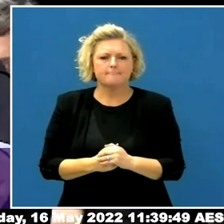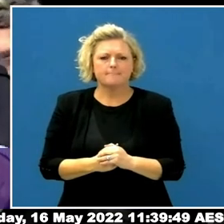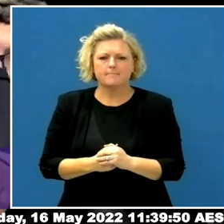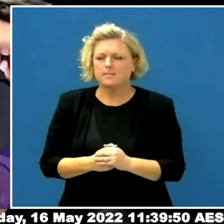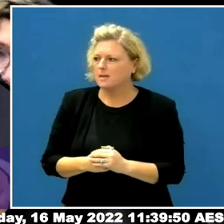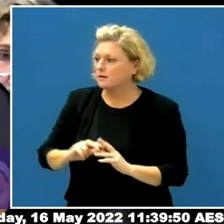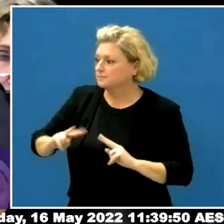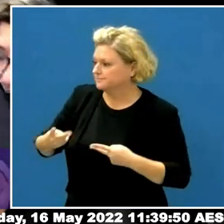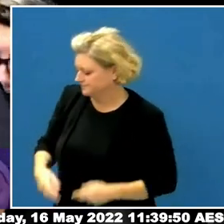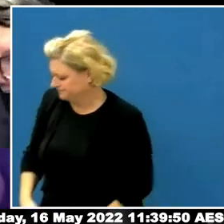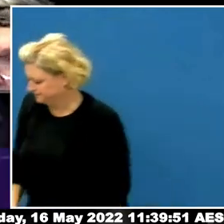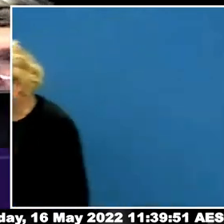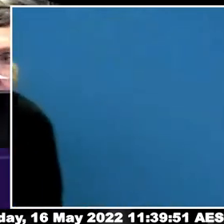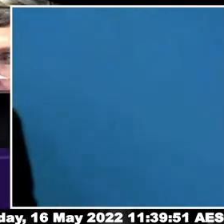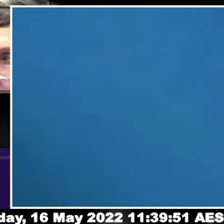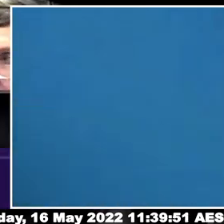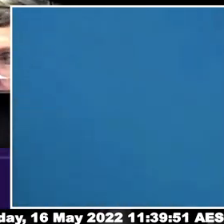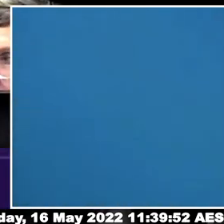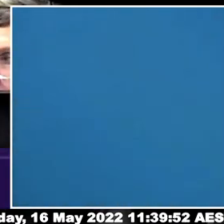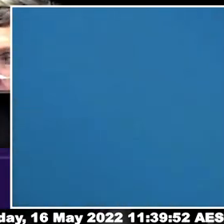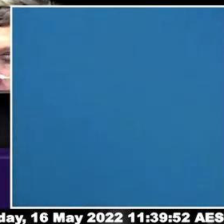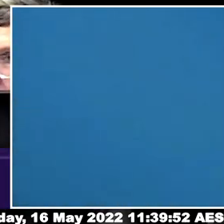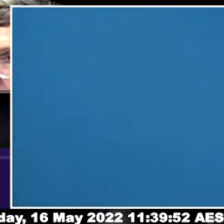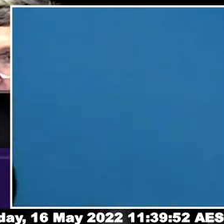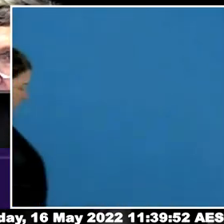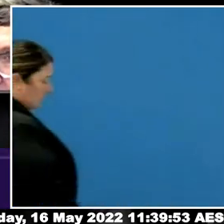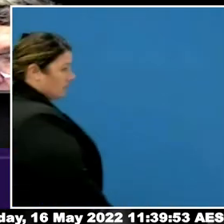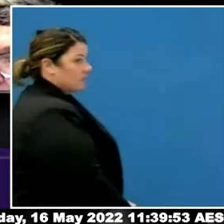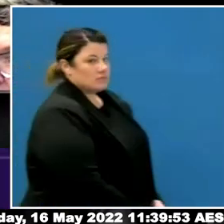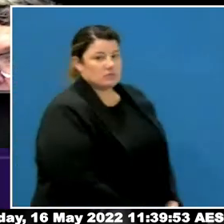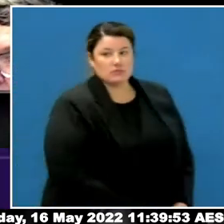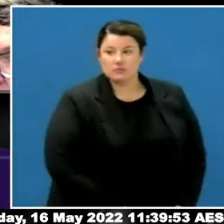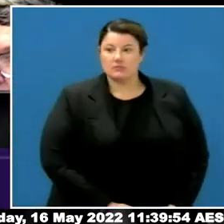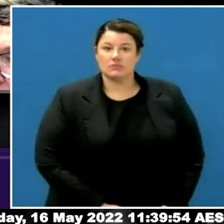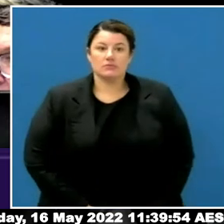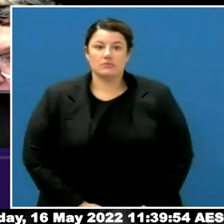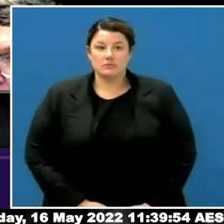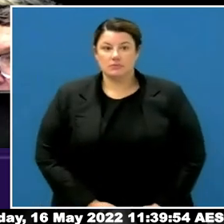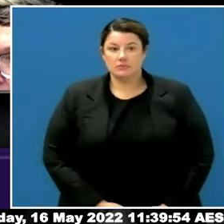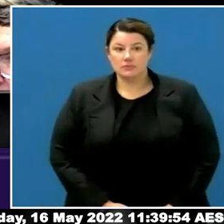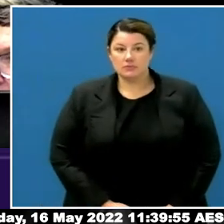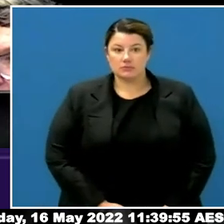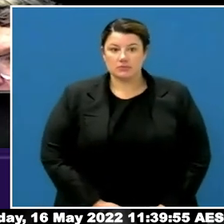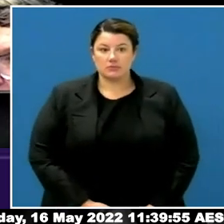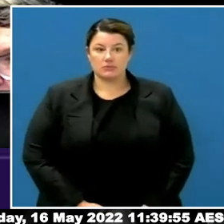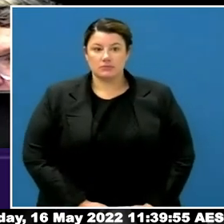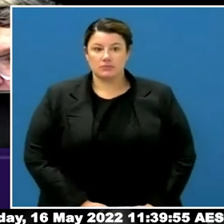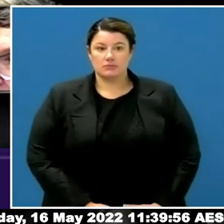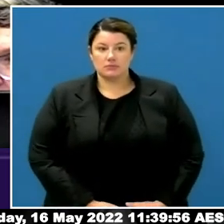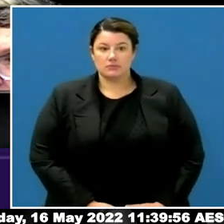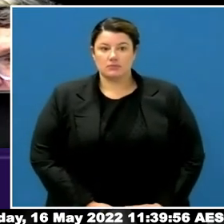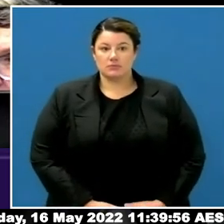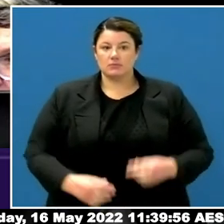If the witness might be shown, or if we can have on screen for the witness, the 2018